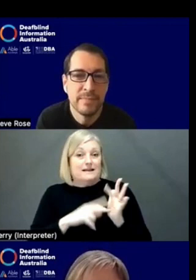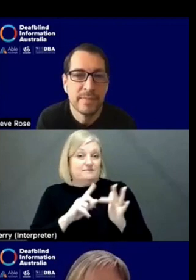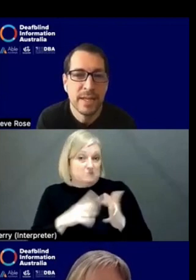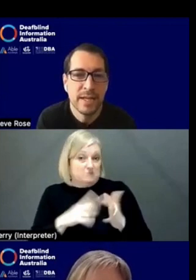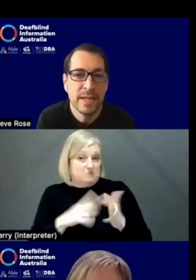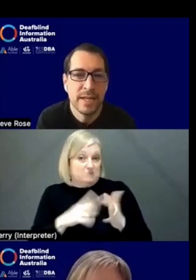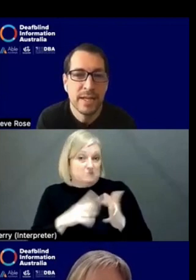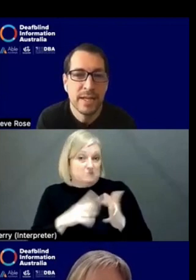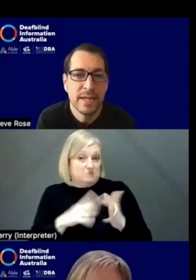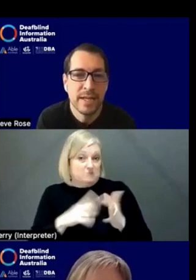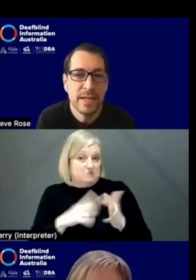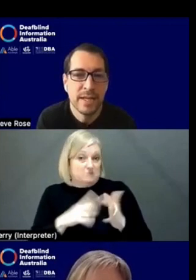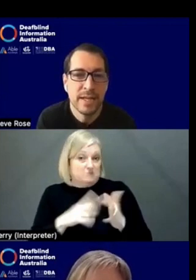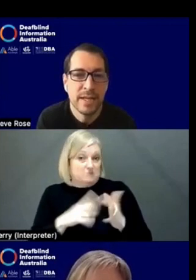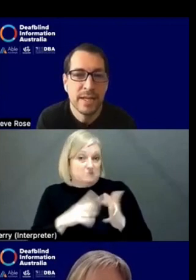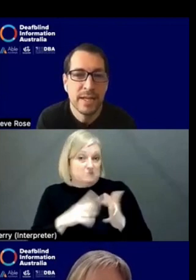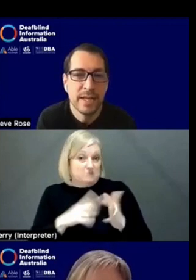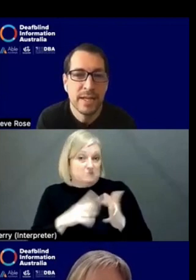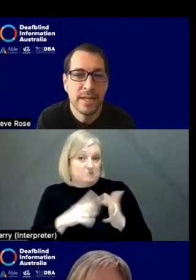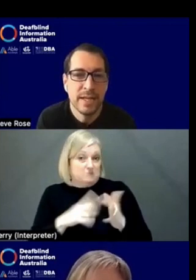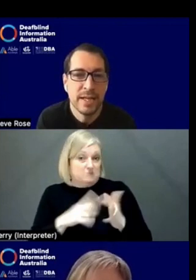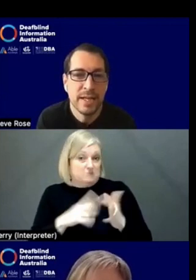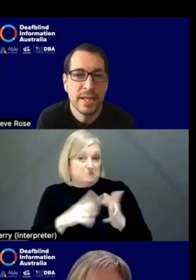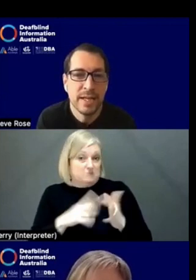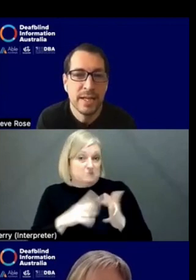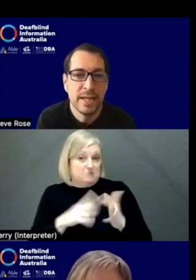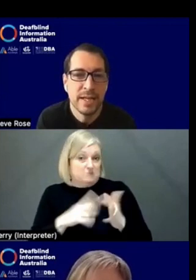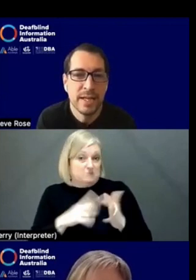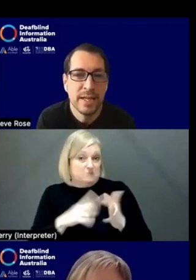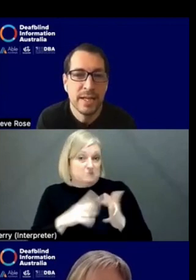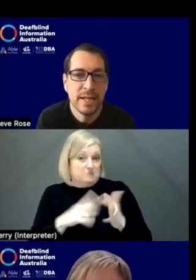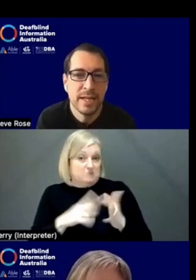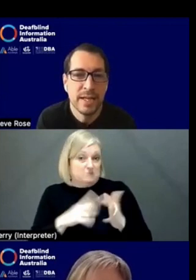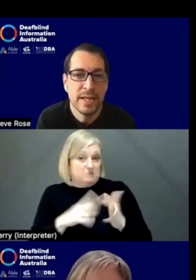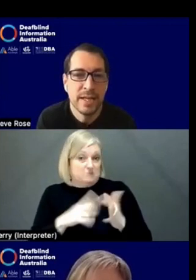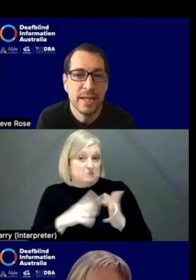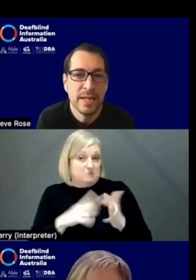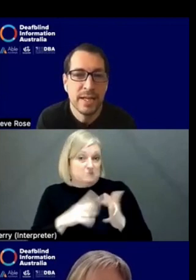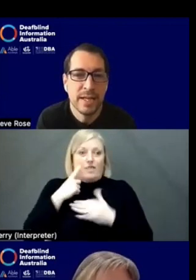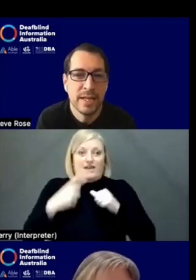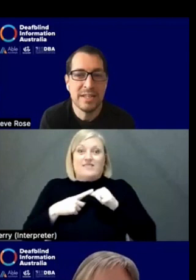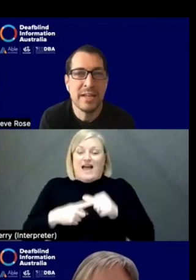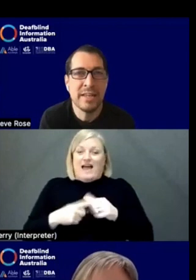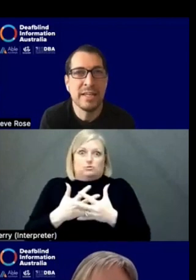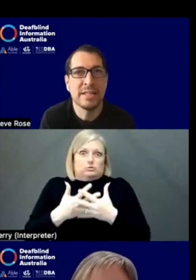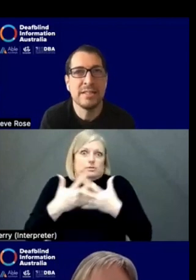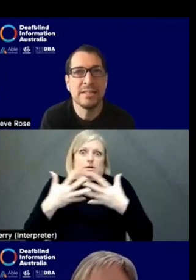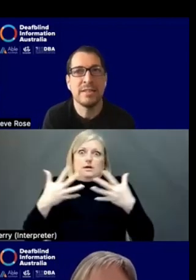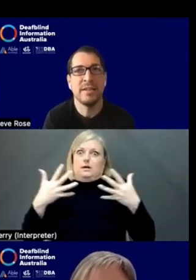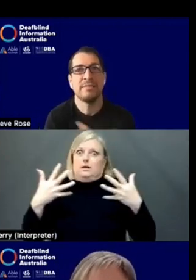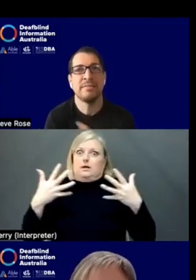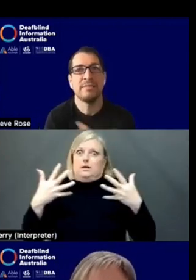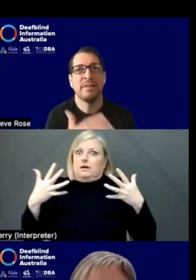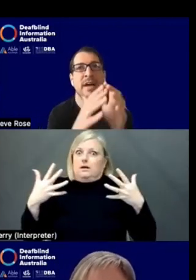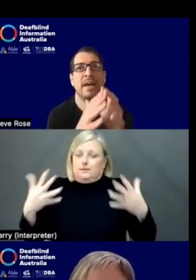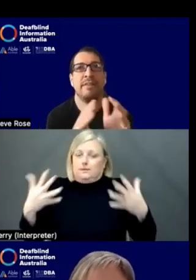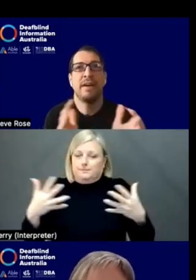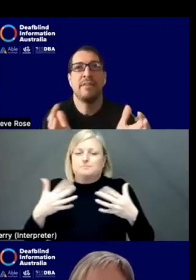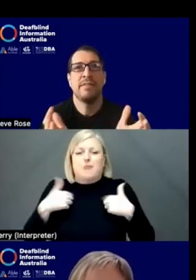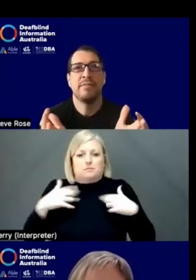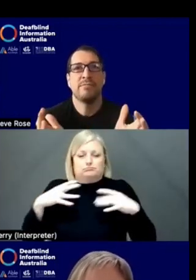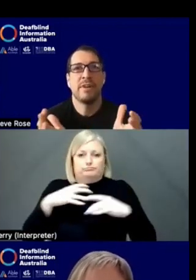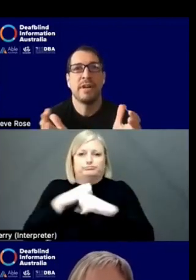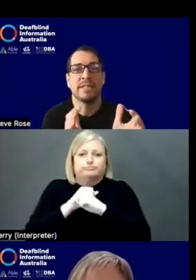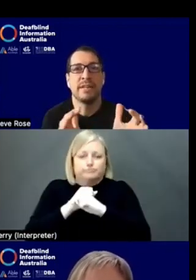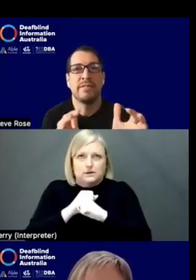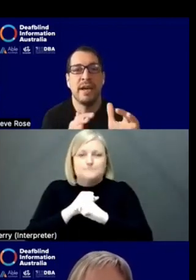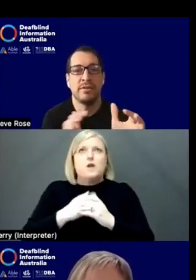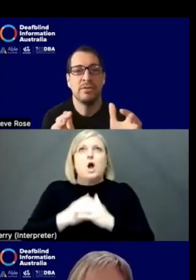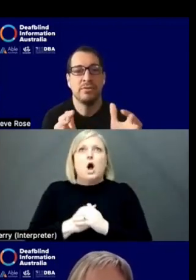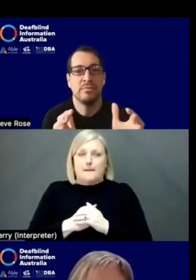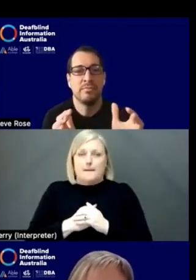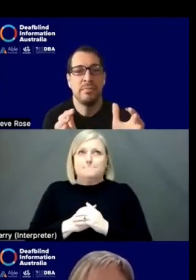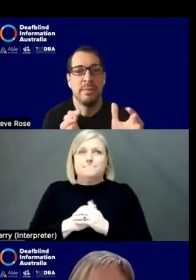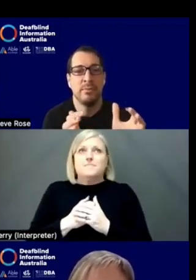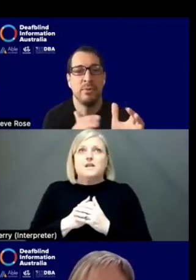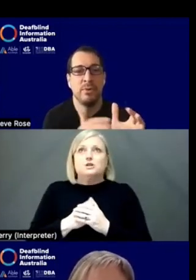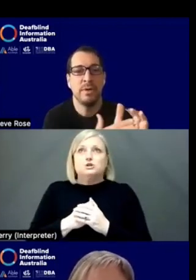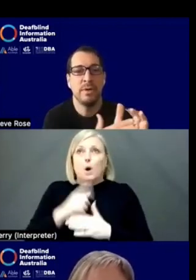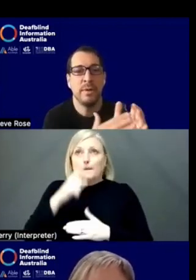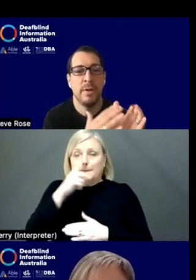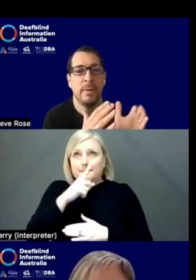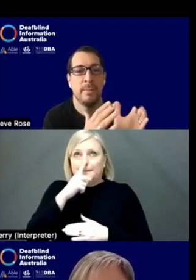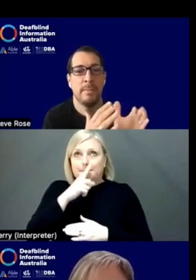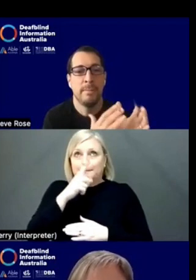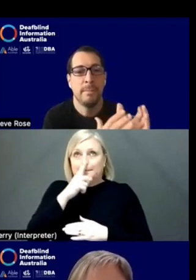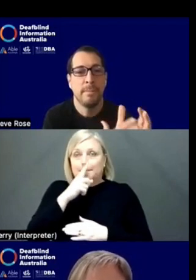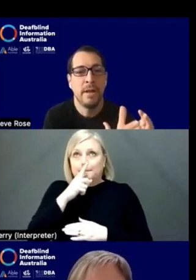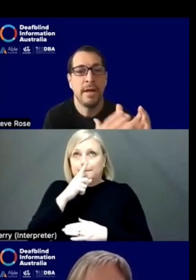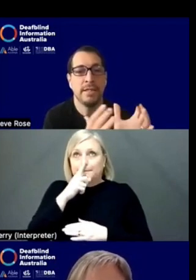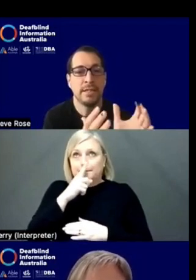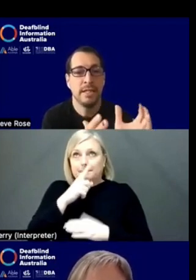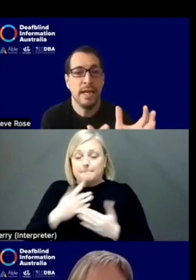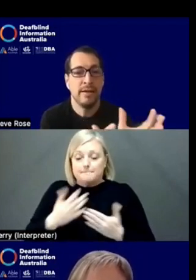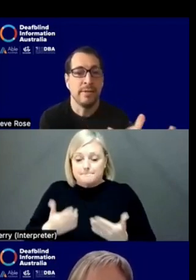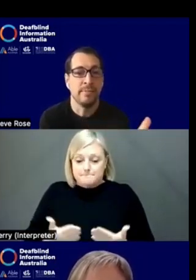I can have a go. I think it's probably huge. And I think if I'm right, it's how do people who are blind and hearing but